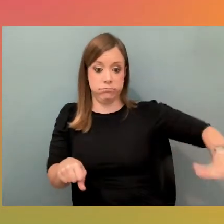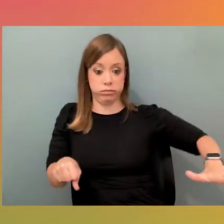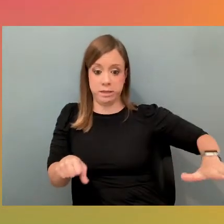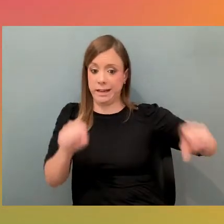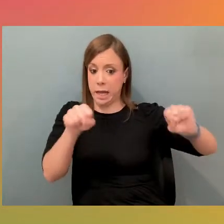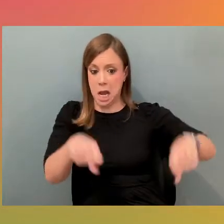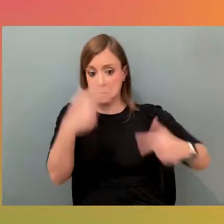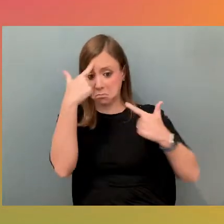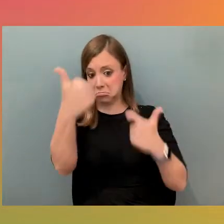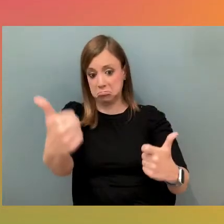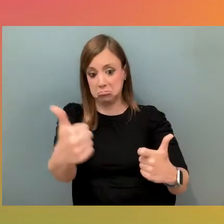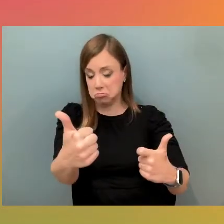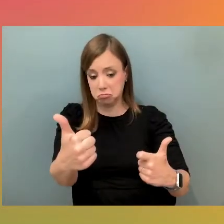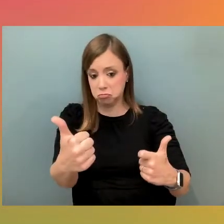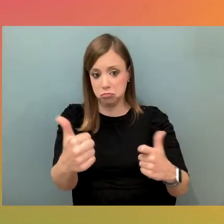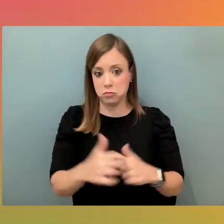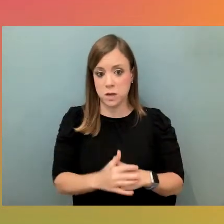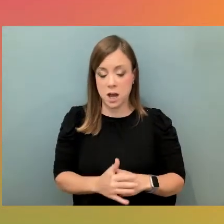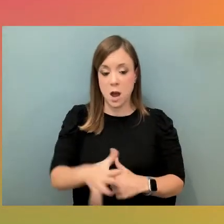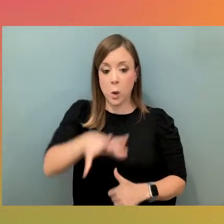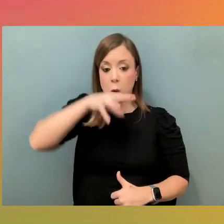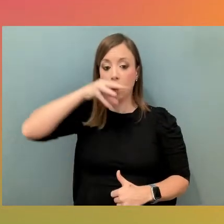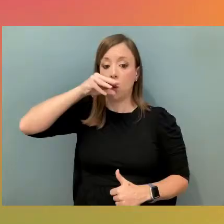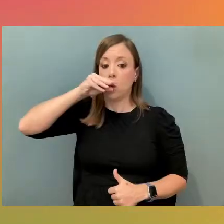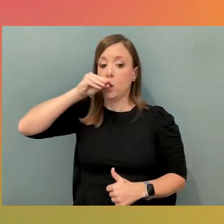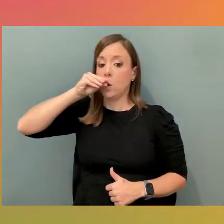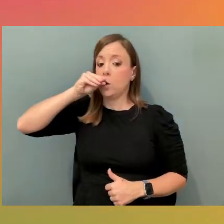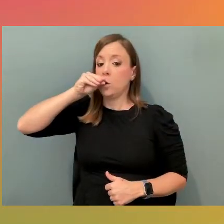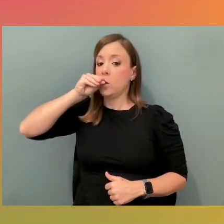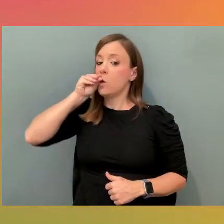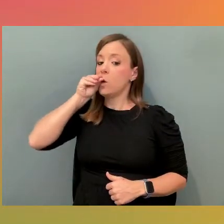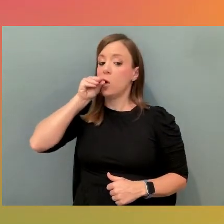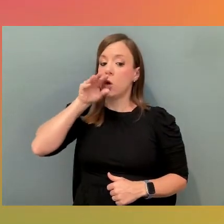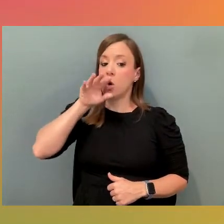AND PIVOT IT TO THE FLOOR.